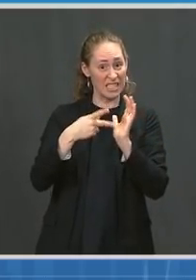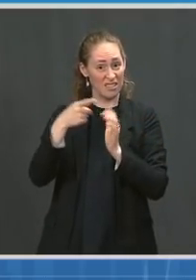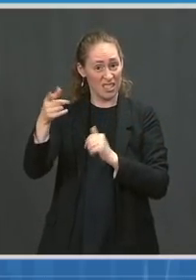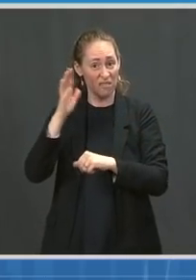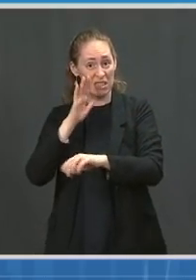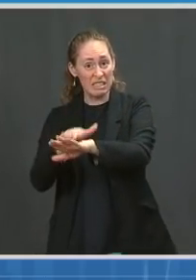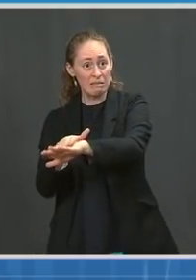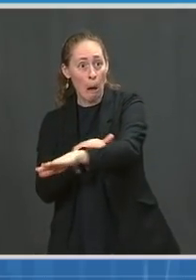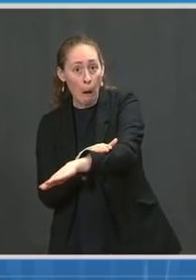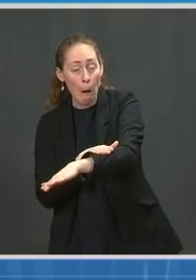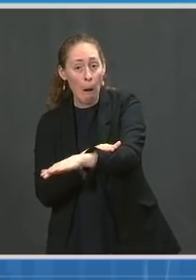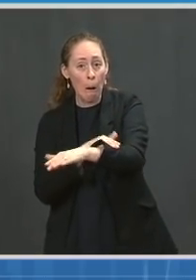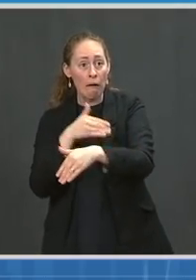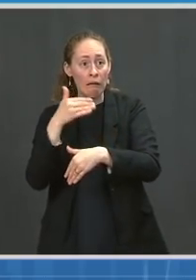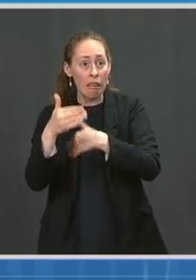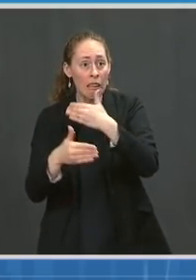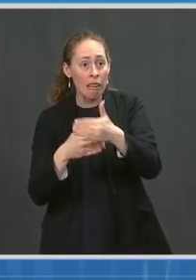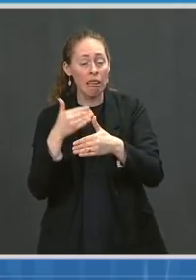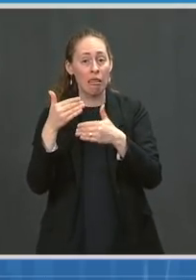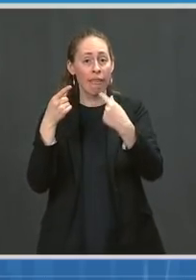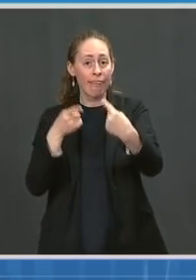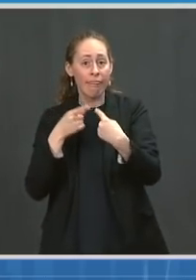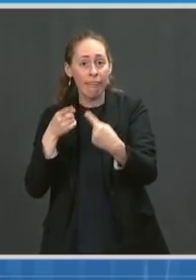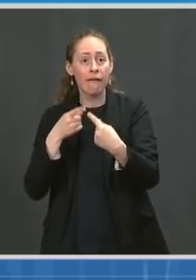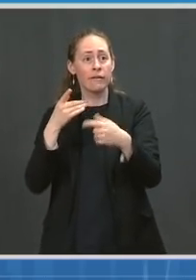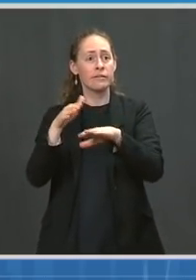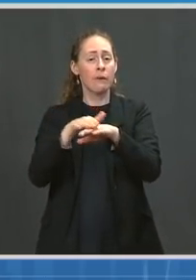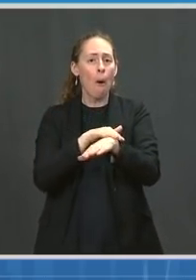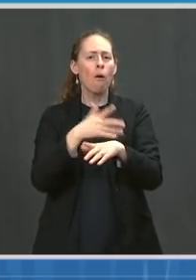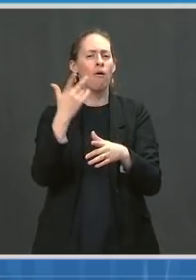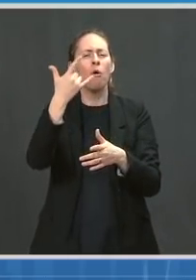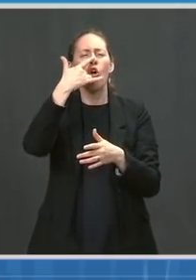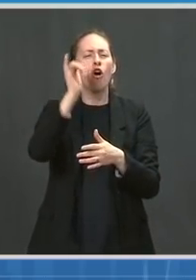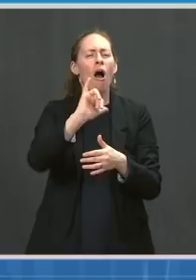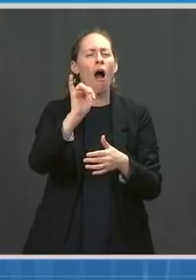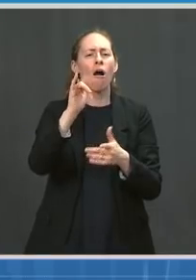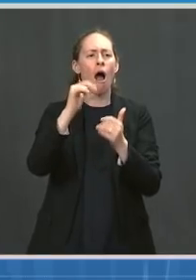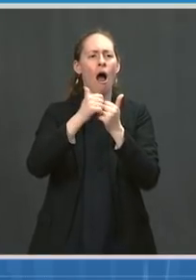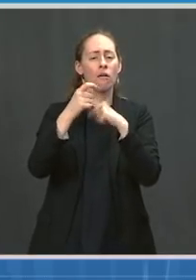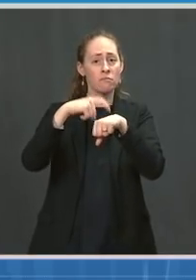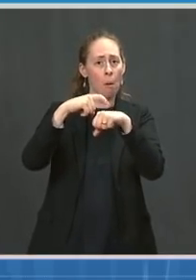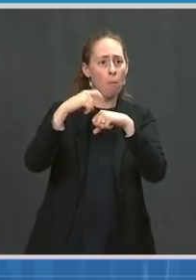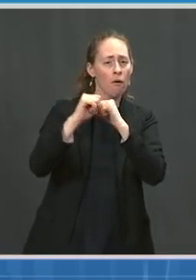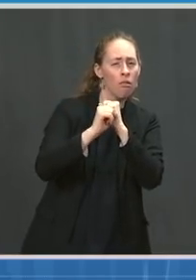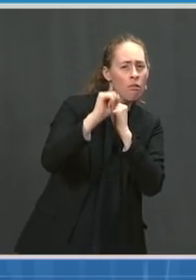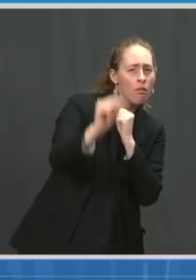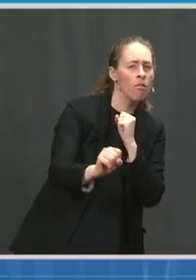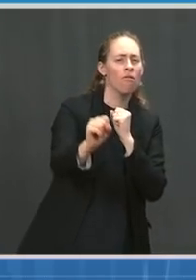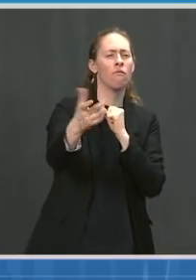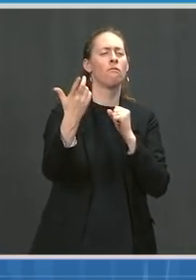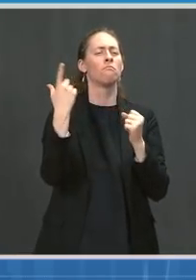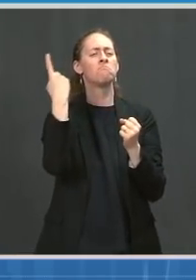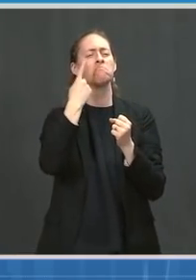particularly in the May timeframe? You know, you must be able to project out some estimate of what the impact would be in terms of